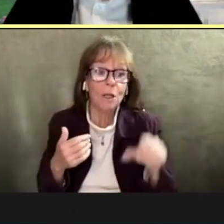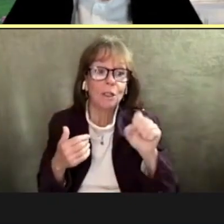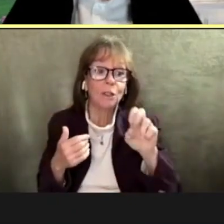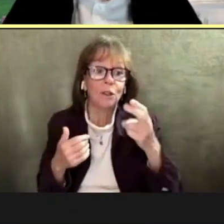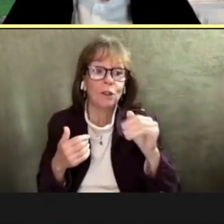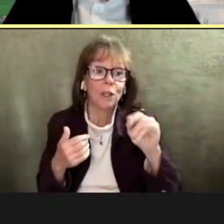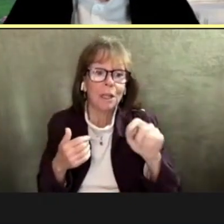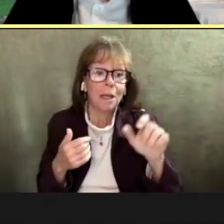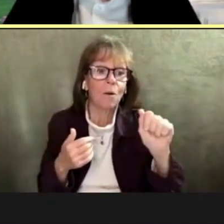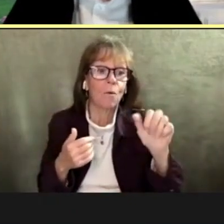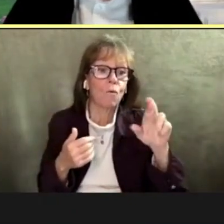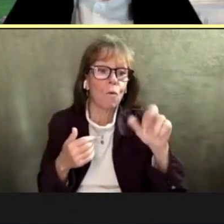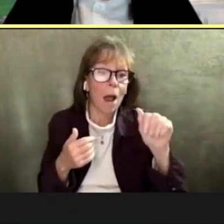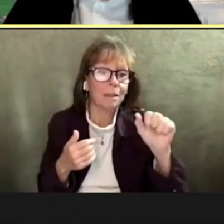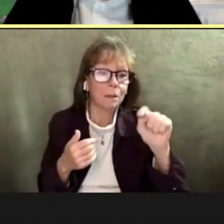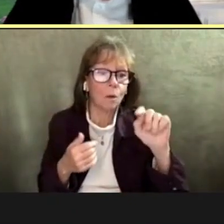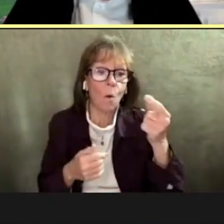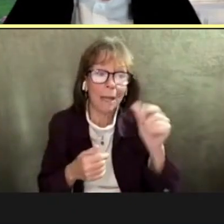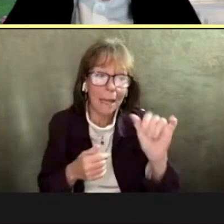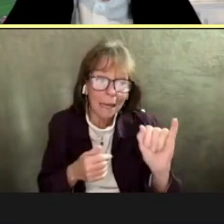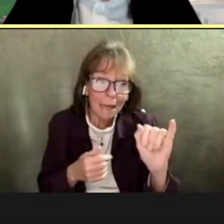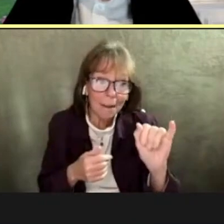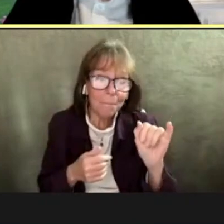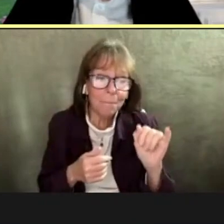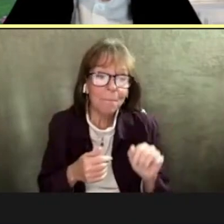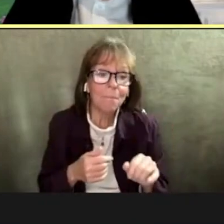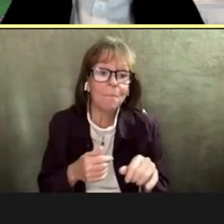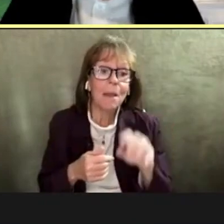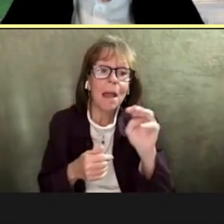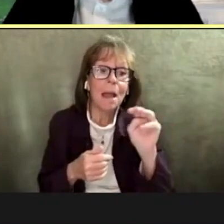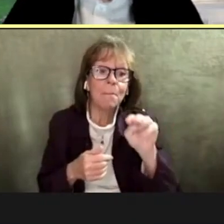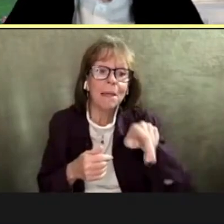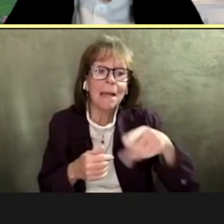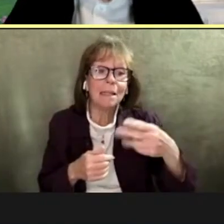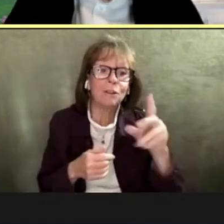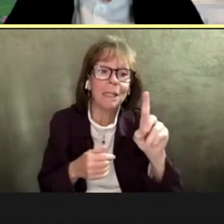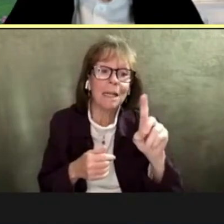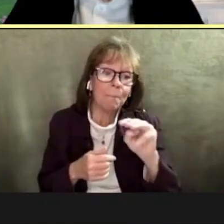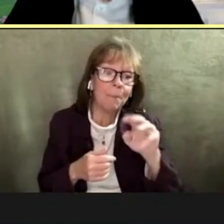Suchita Rastogi, an MD PhD student at Stanford Medical School,